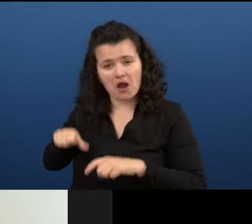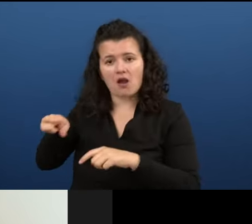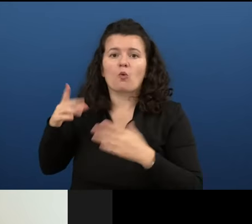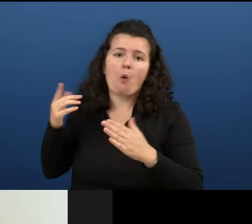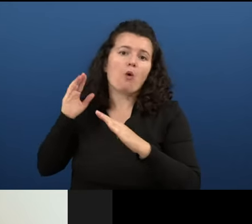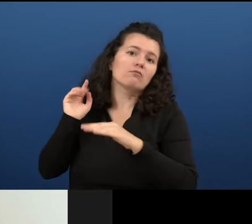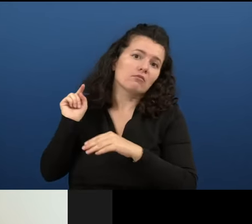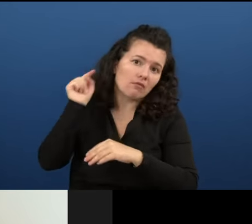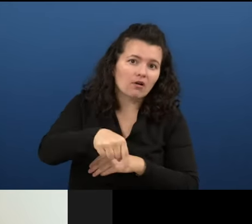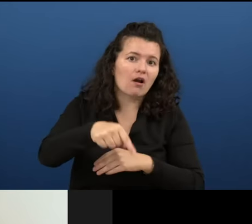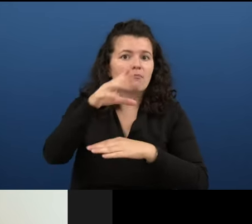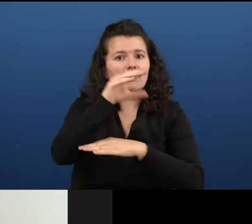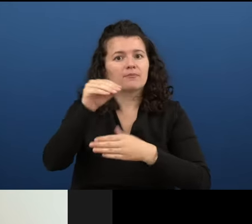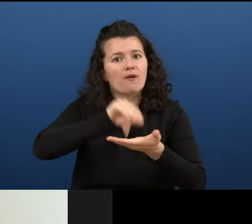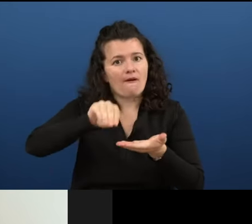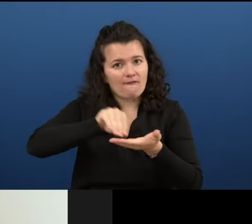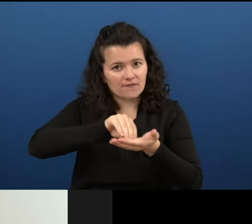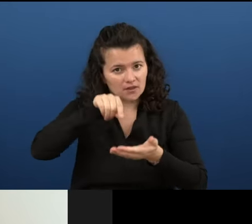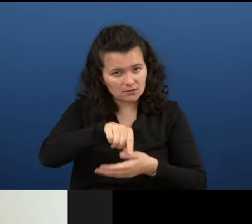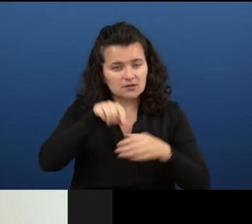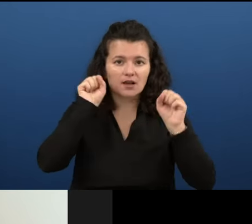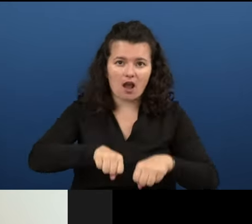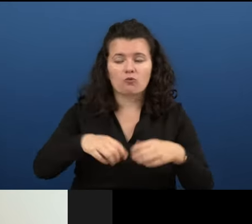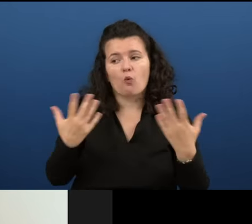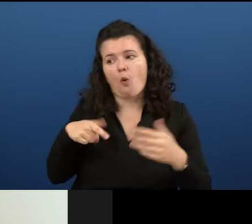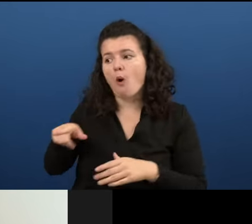that they can schedule their appointments, their therapy or they need to get medication,